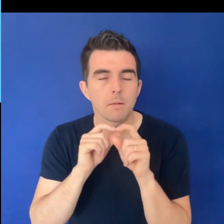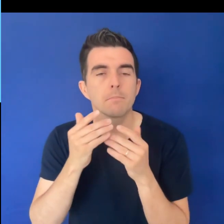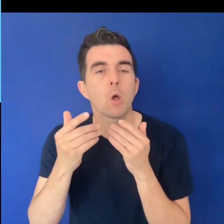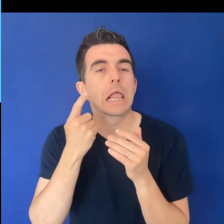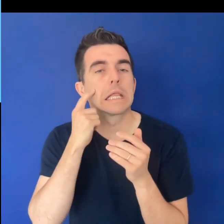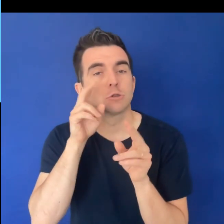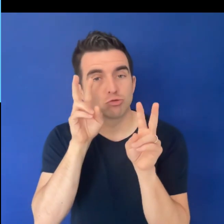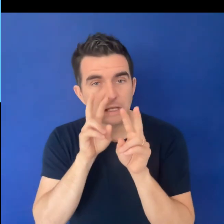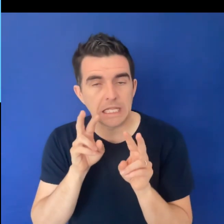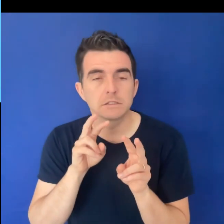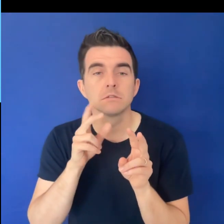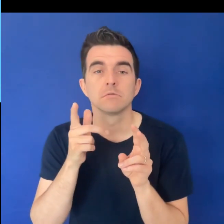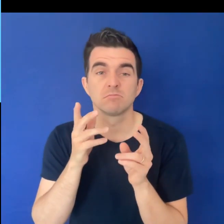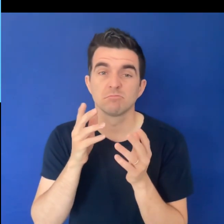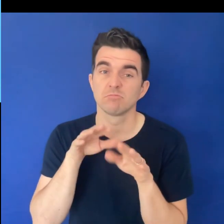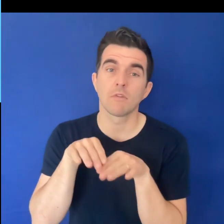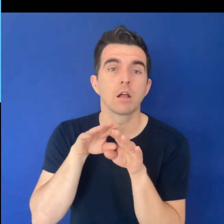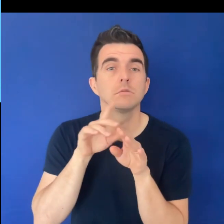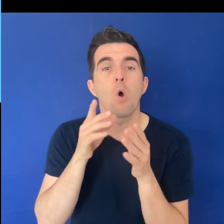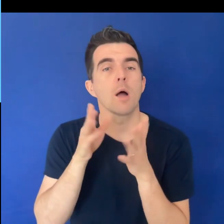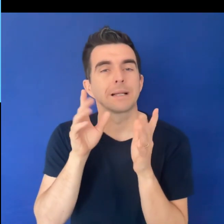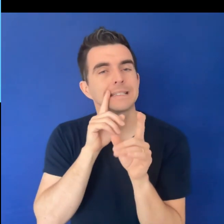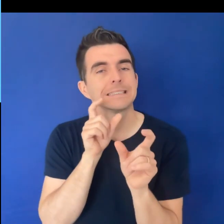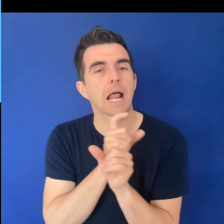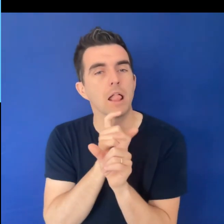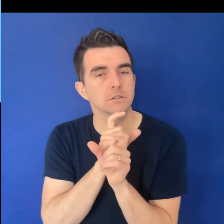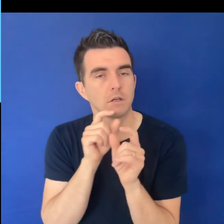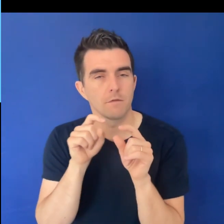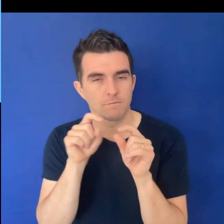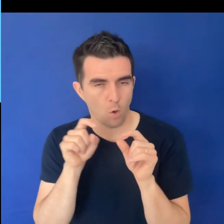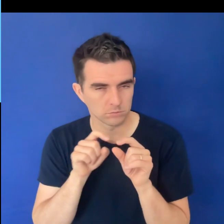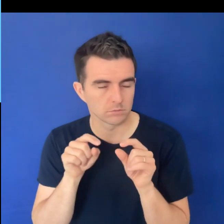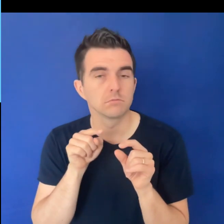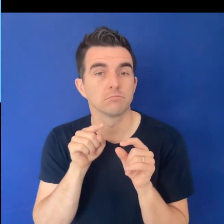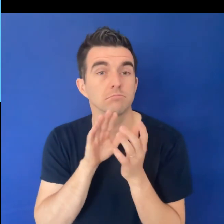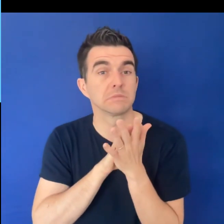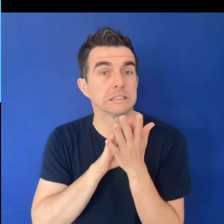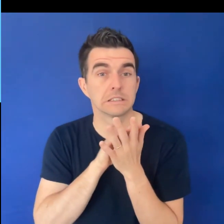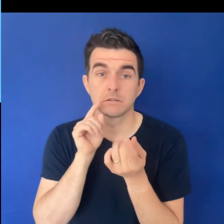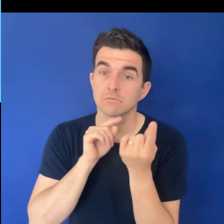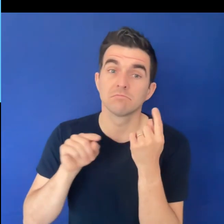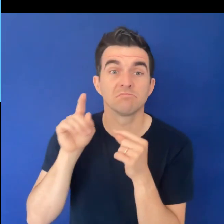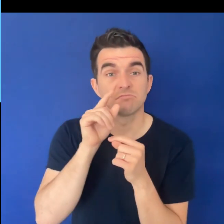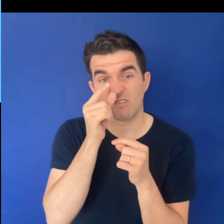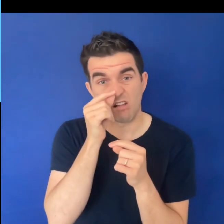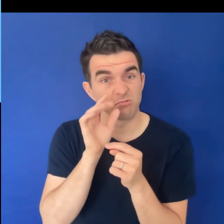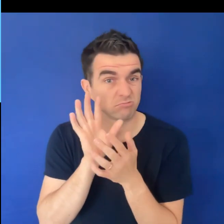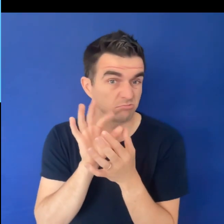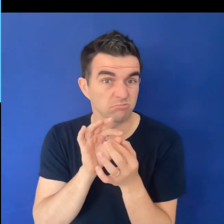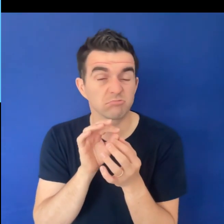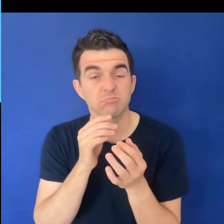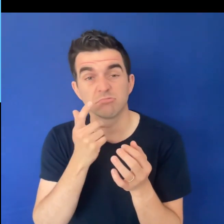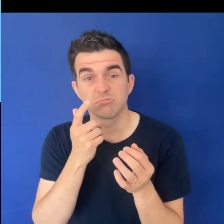and the standard OpenDyslexia font. These changes carry through to user interfaces, dialogue boxes, and more.